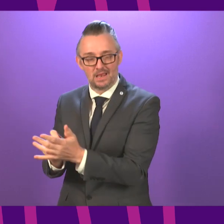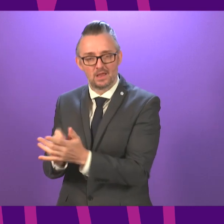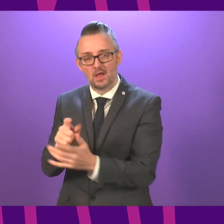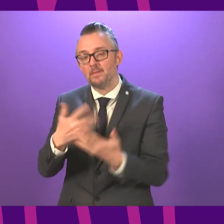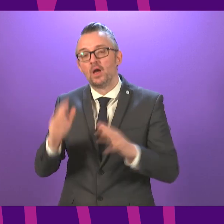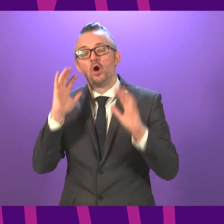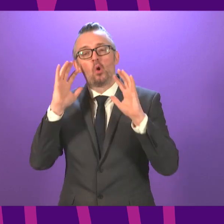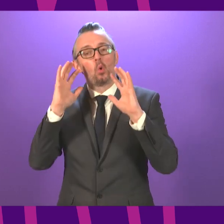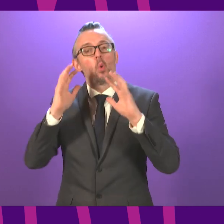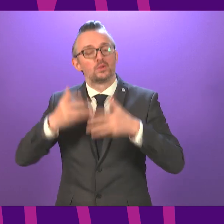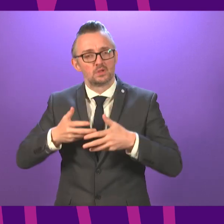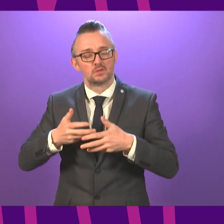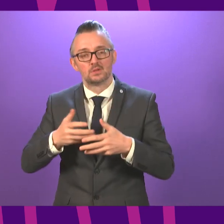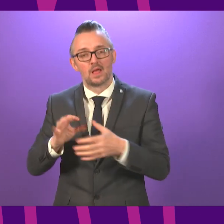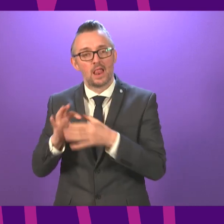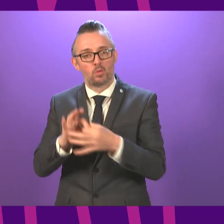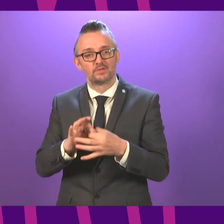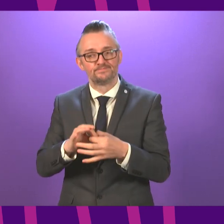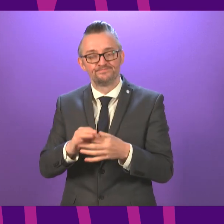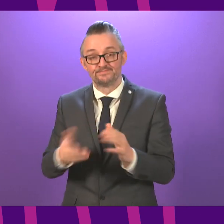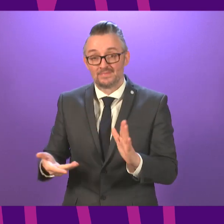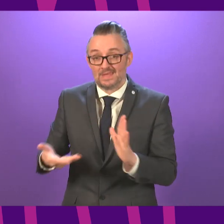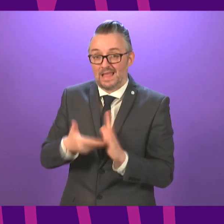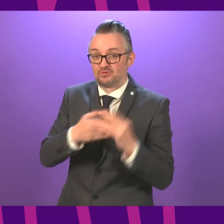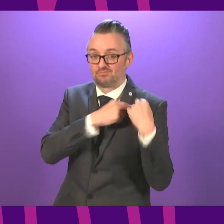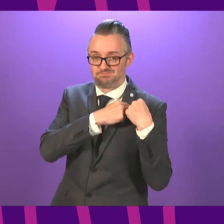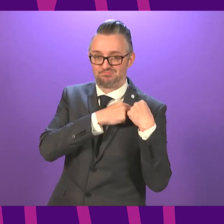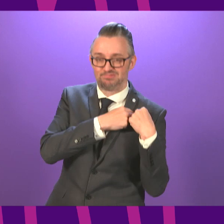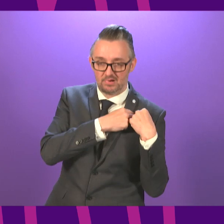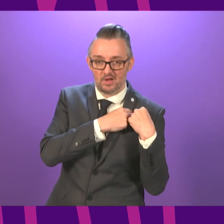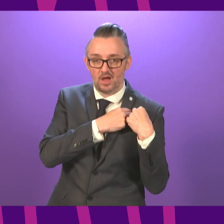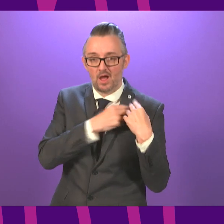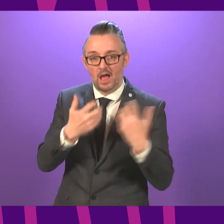burdens that will be involved in transporting to market premium Scottish products such as salmon,